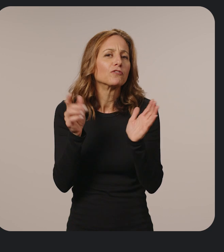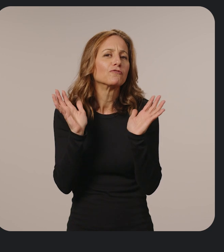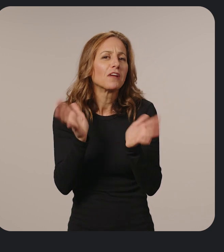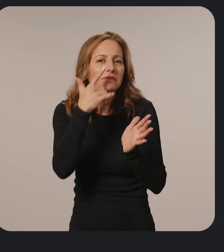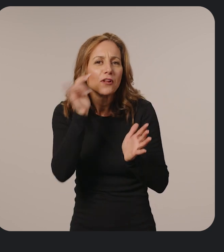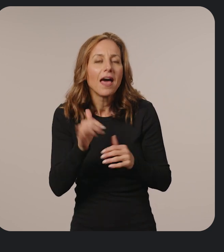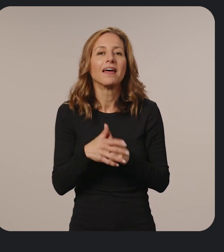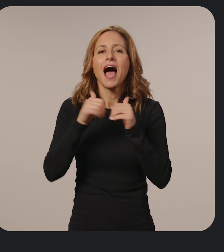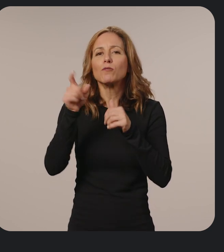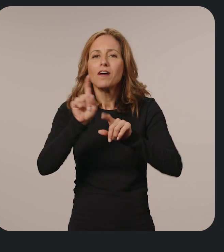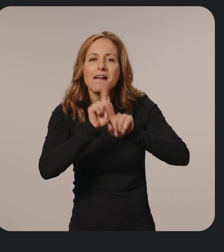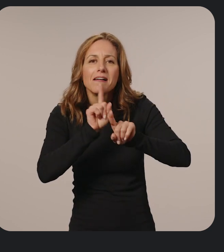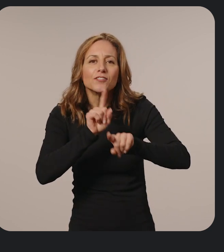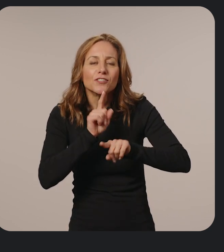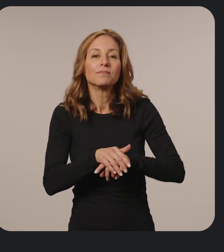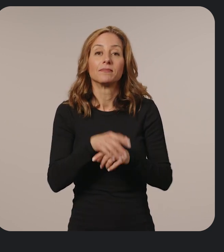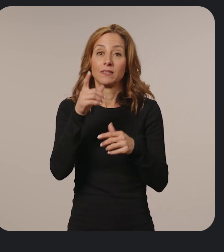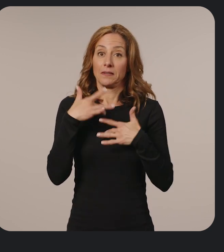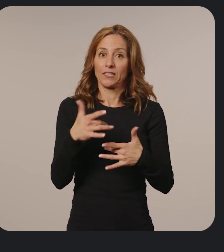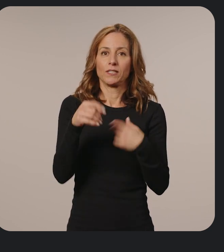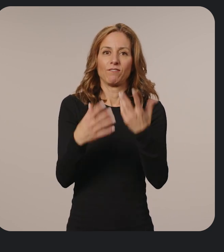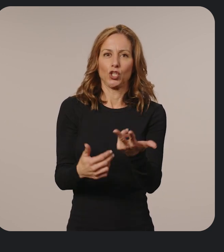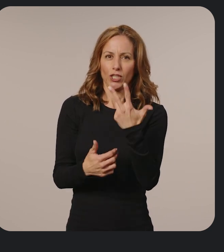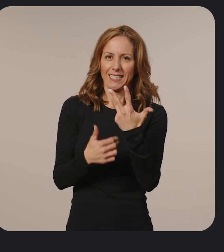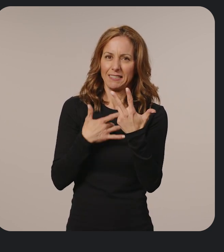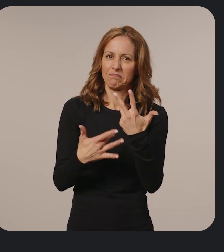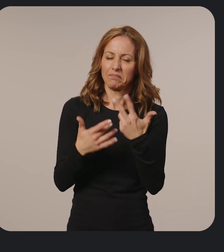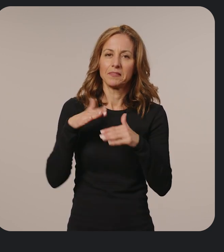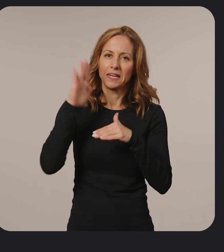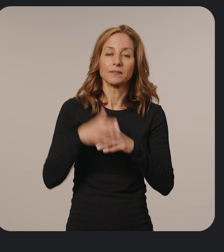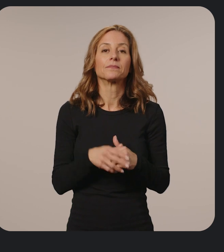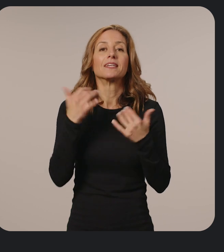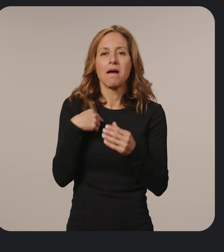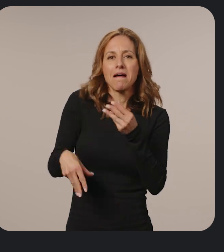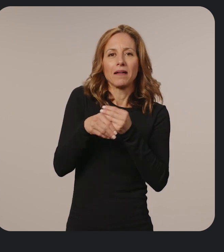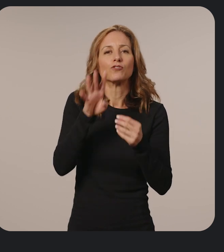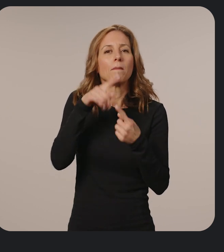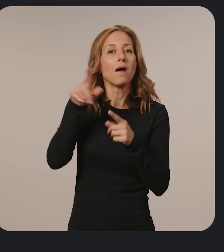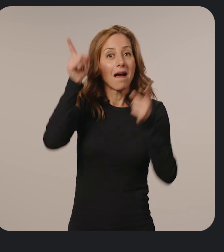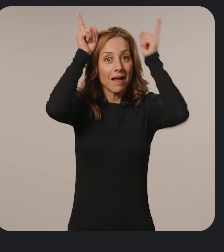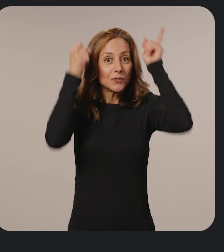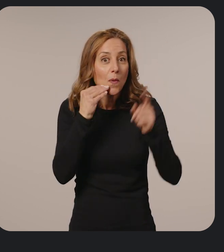Here, we'll add one that talks about the alien's home. Now you can call palm.chat with these fields to start your conversation.